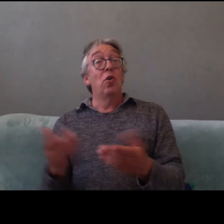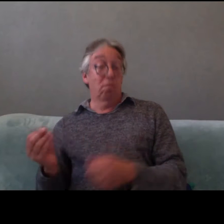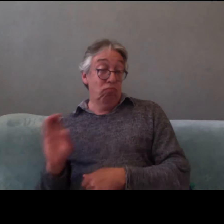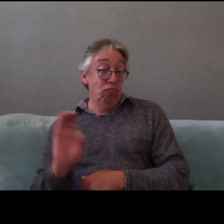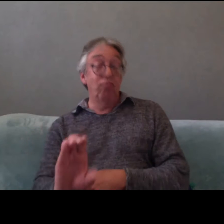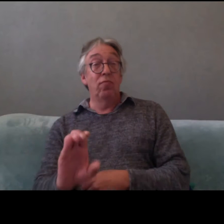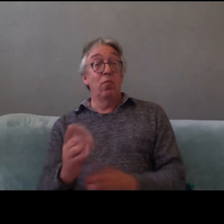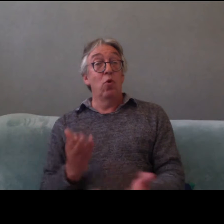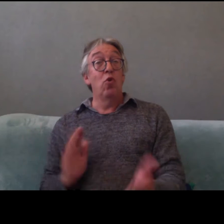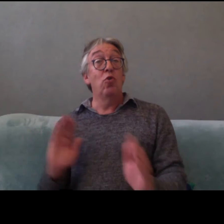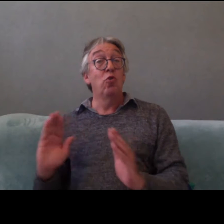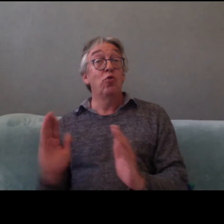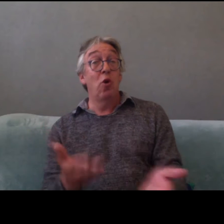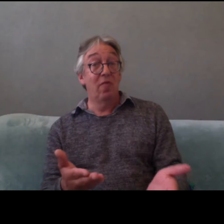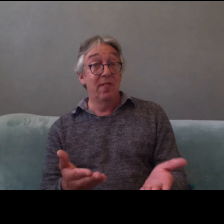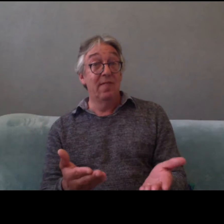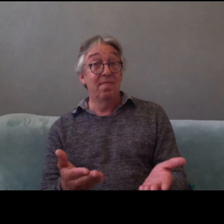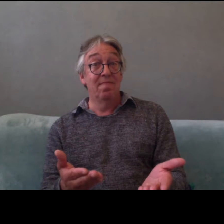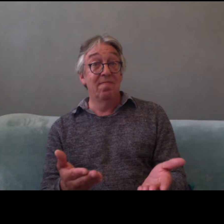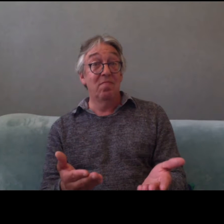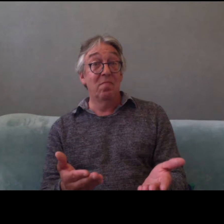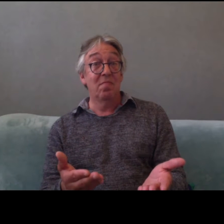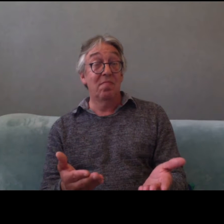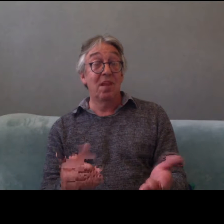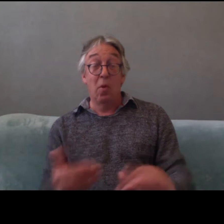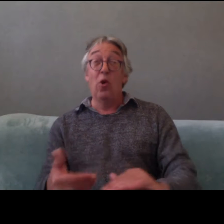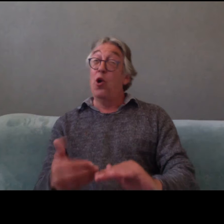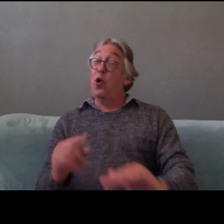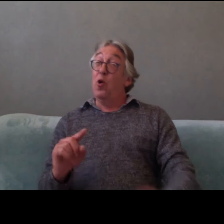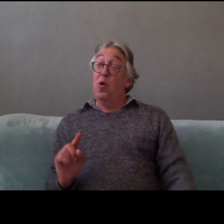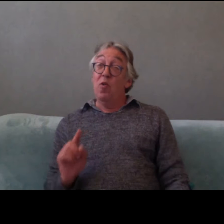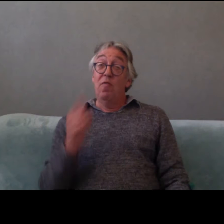I'd like to make a few general remarks.